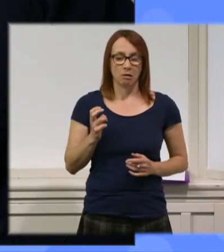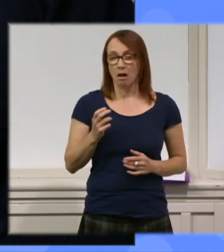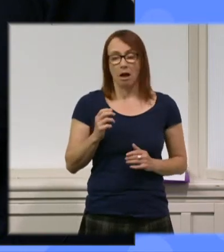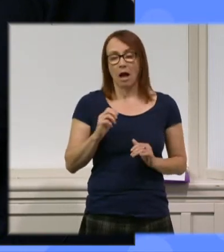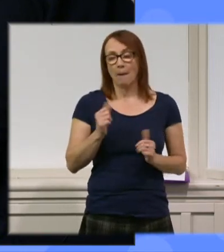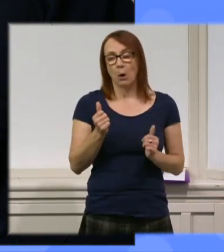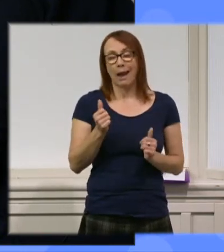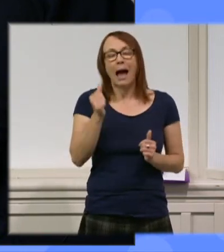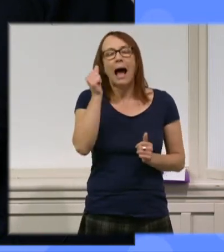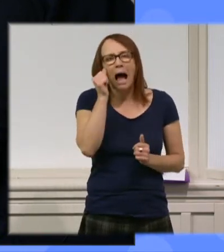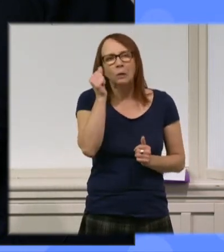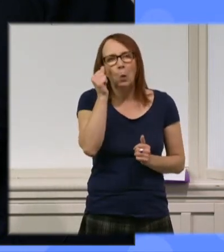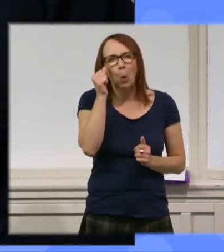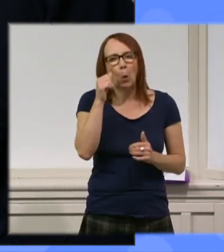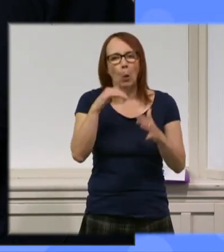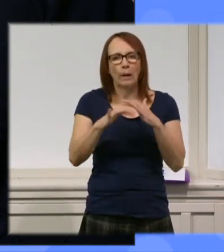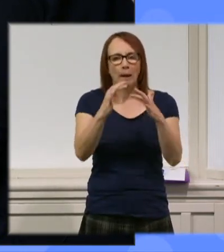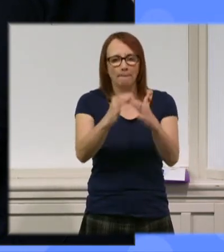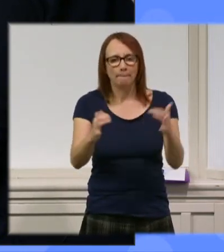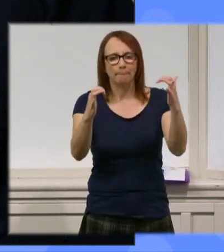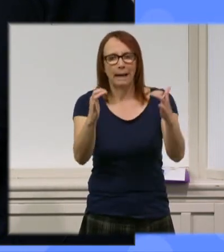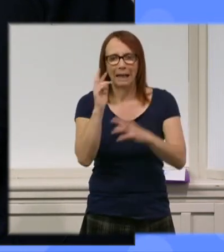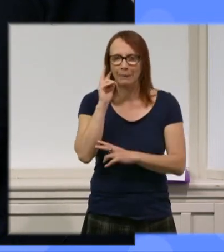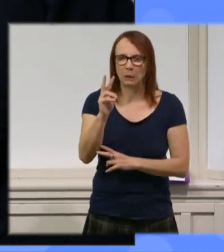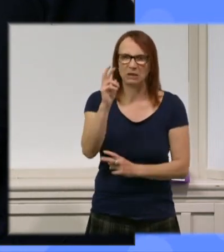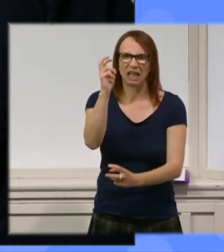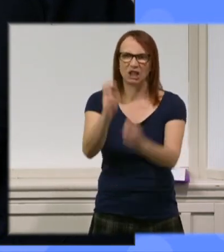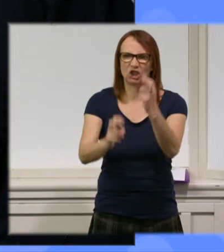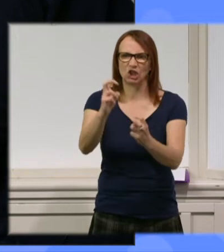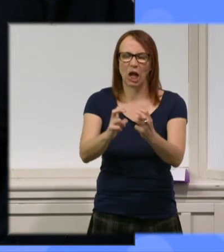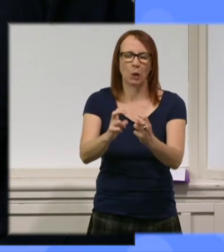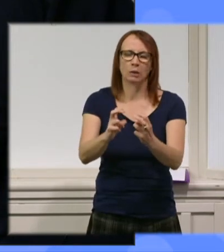that that is an edifying and sometimes it isn't in bad taste but really can